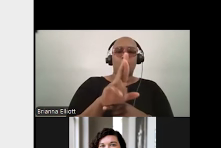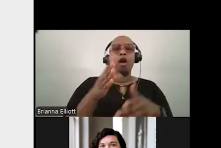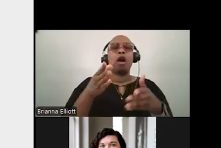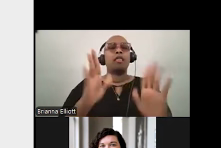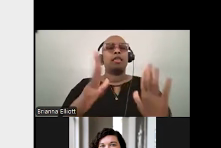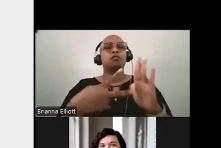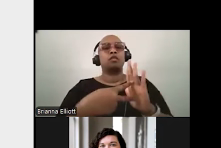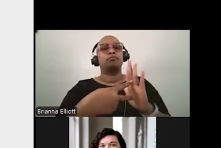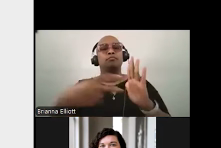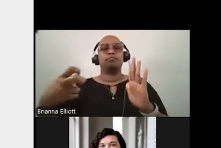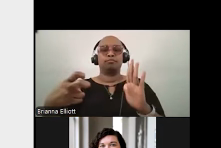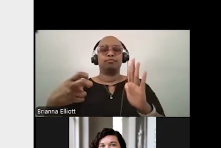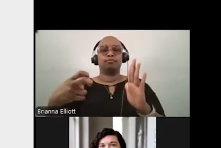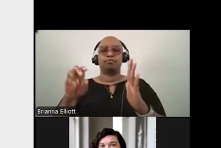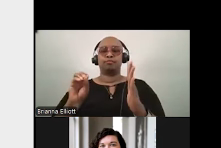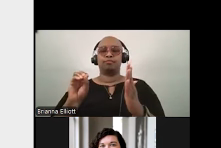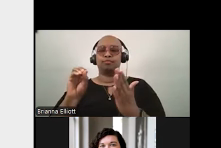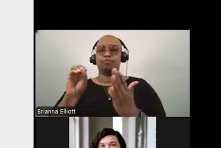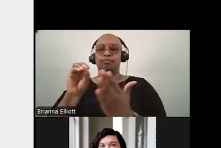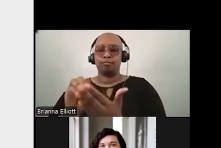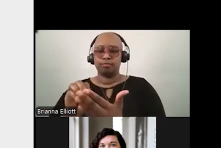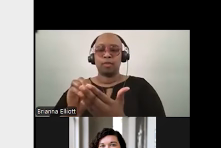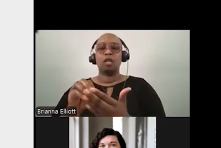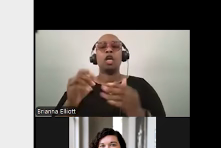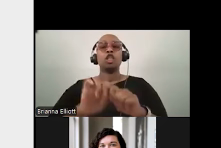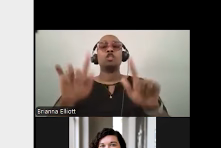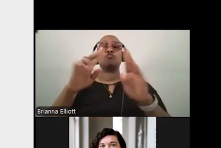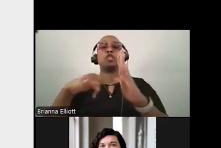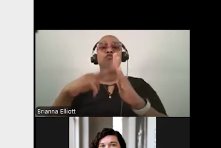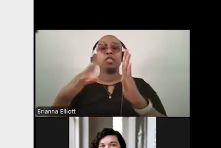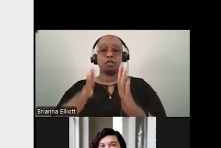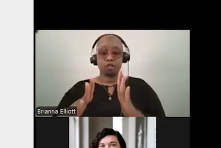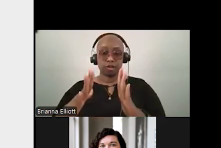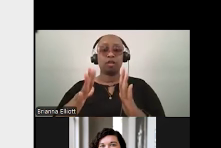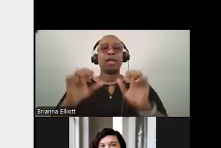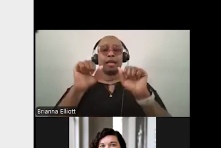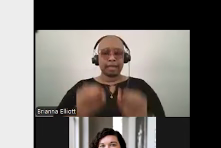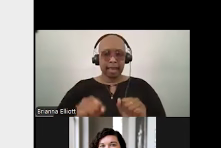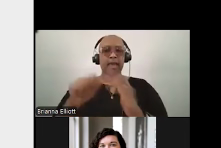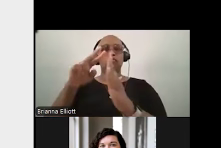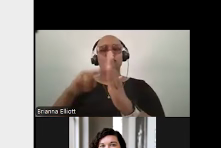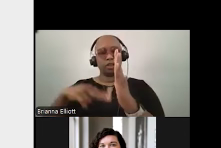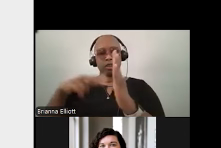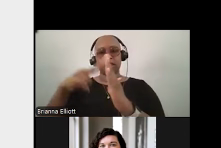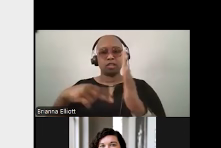be readable by a screen reader. So now when you take an image uh take a picture of that address